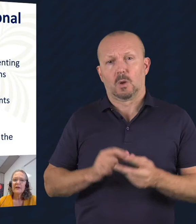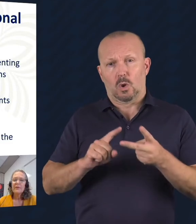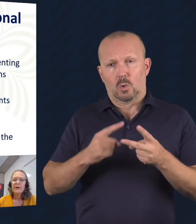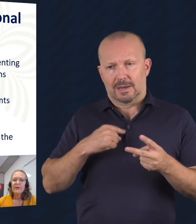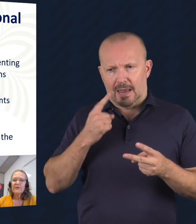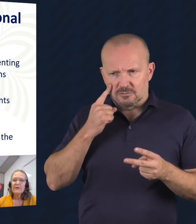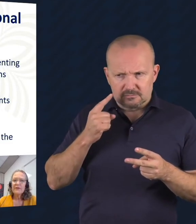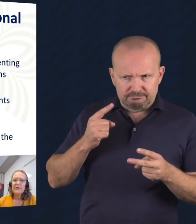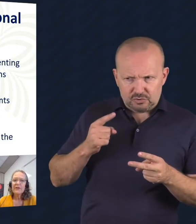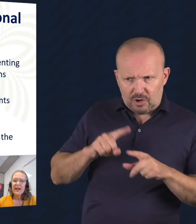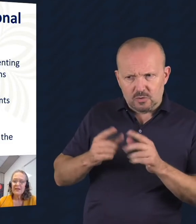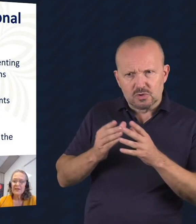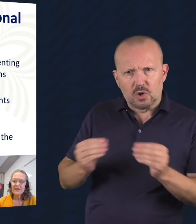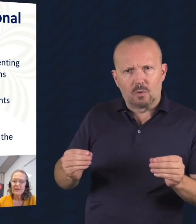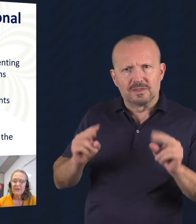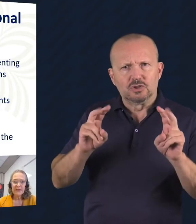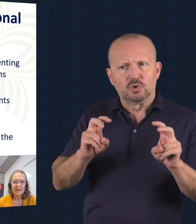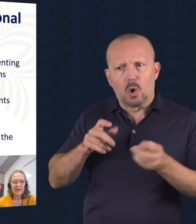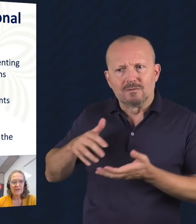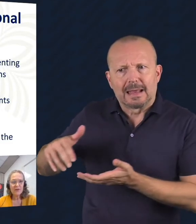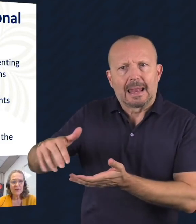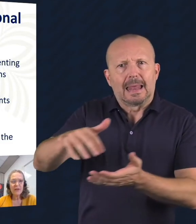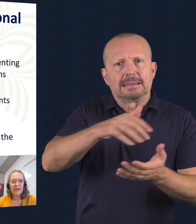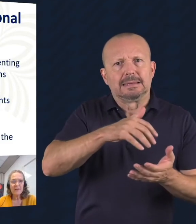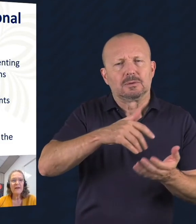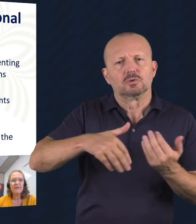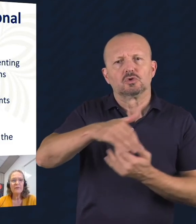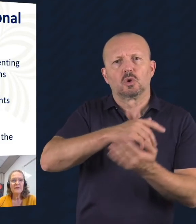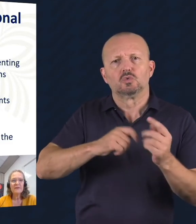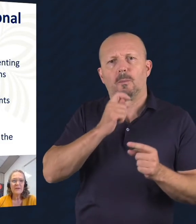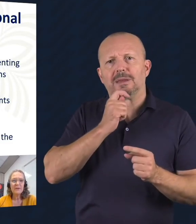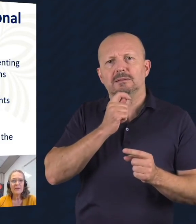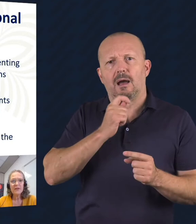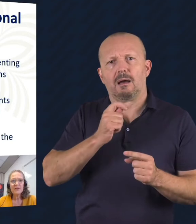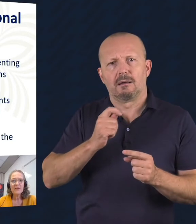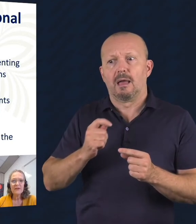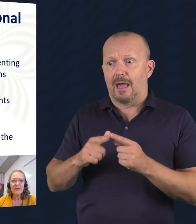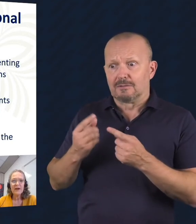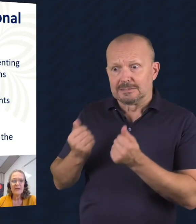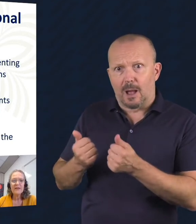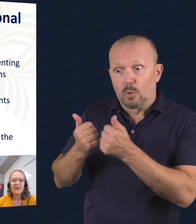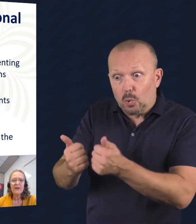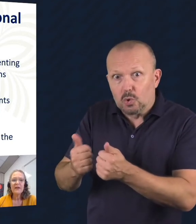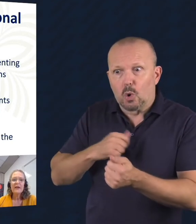We're looking to resolve the challenges of collecting social media platforms, Facebook, TikTok, Instagram, etc.